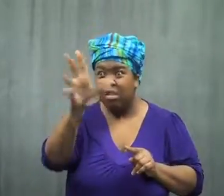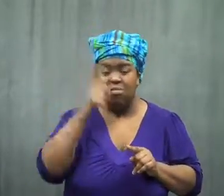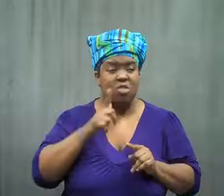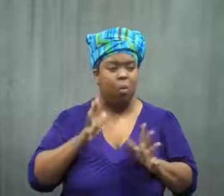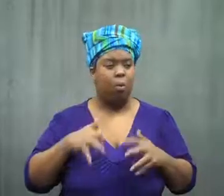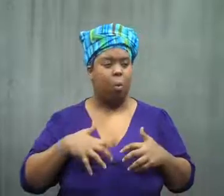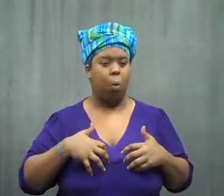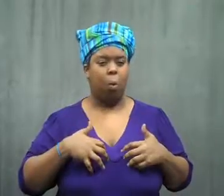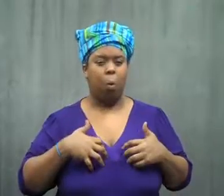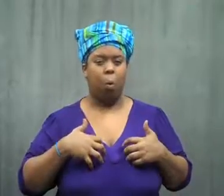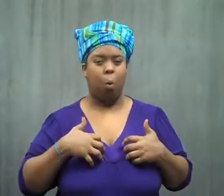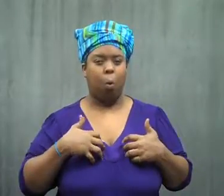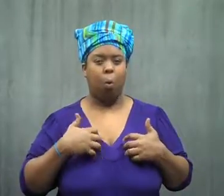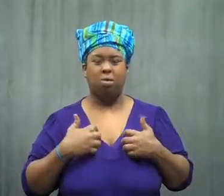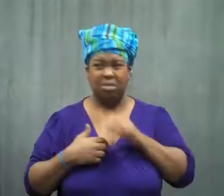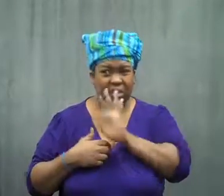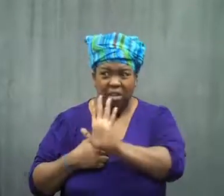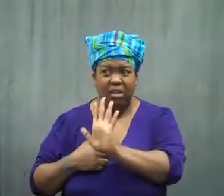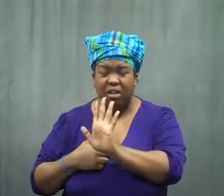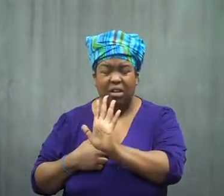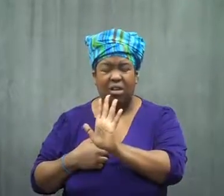My sister was angry as I told her to back off.